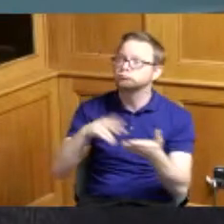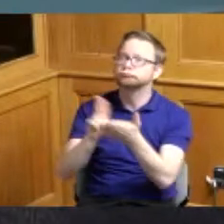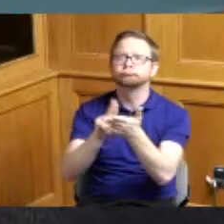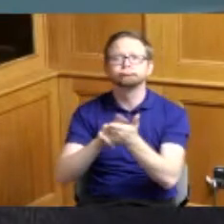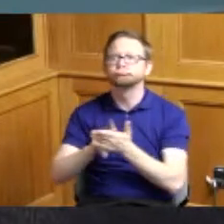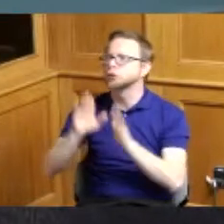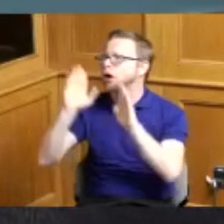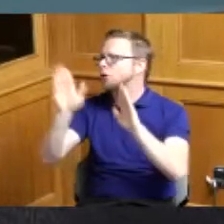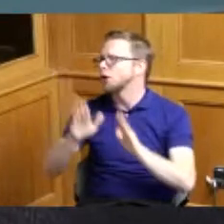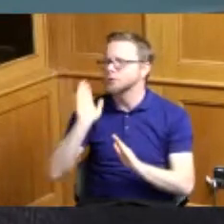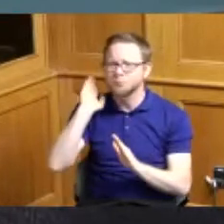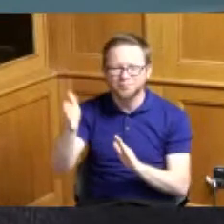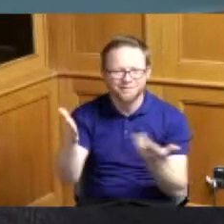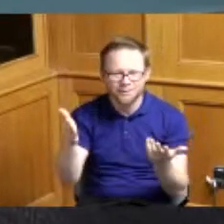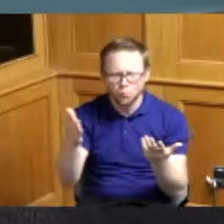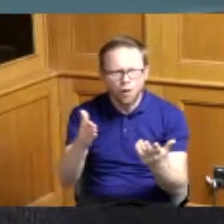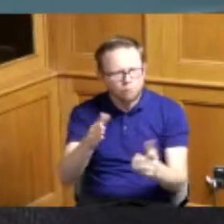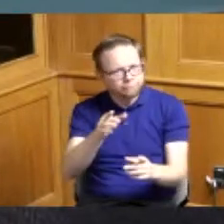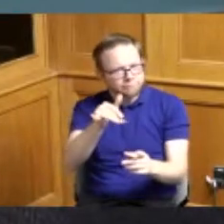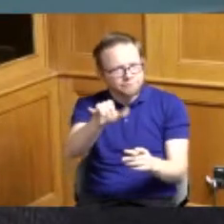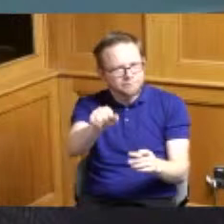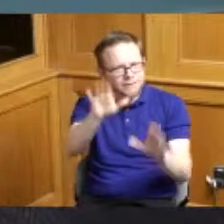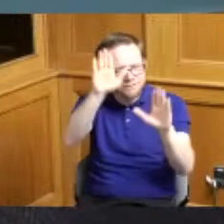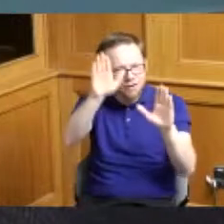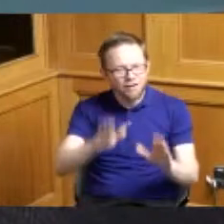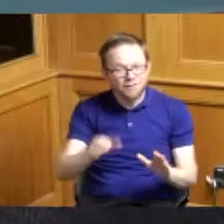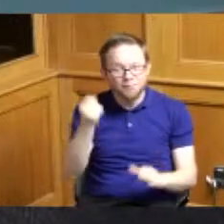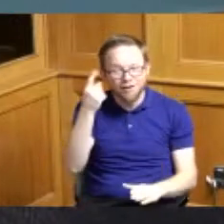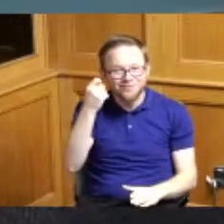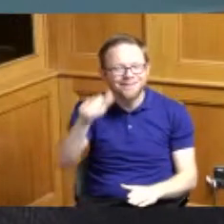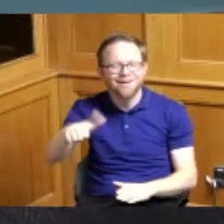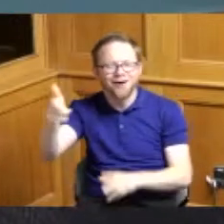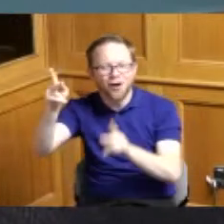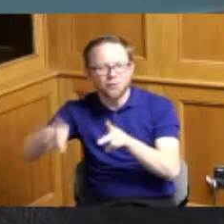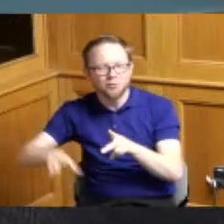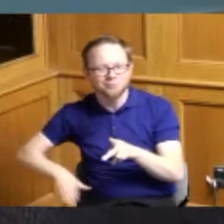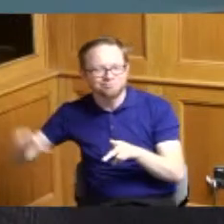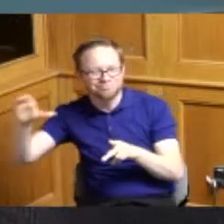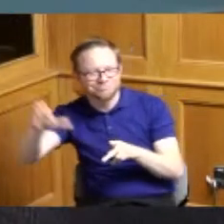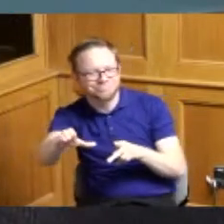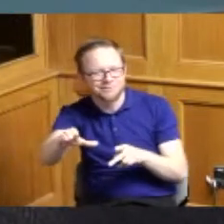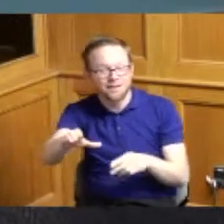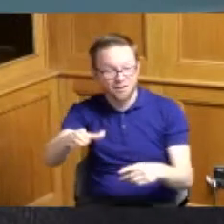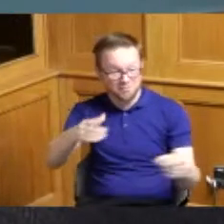and I think it is a great thing if somebody else pay for it but if we got to pay for it then I got